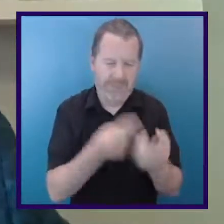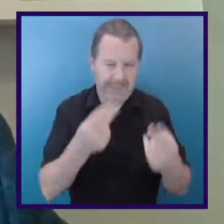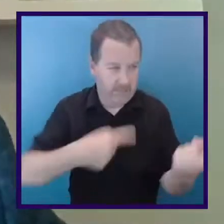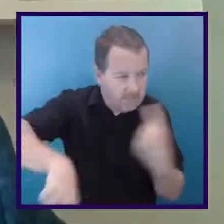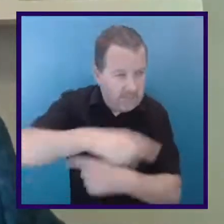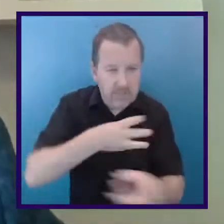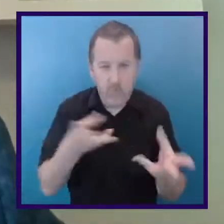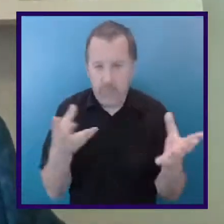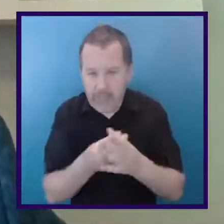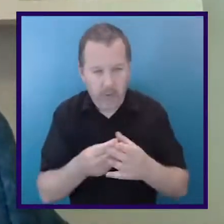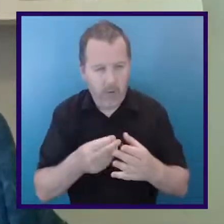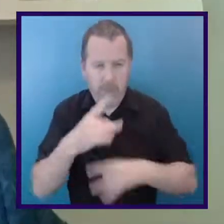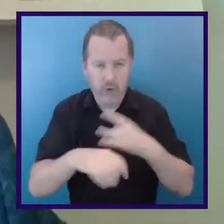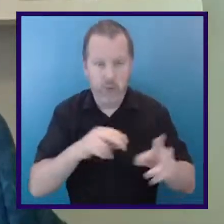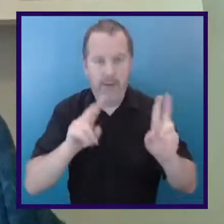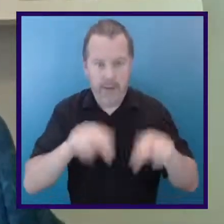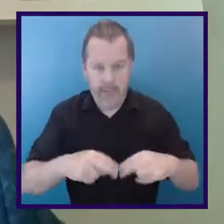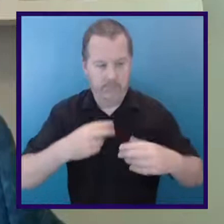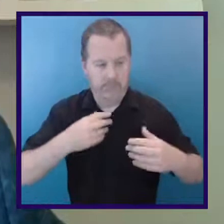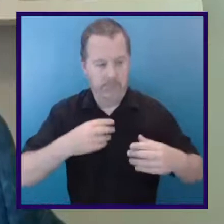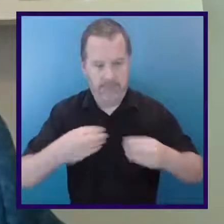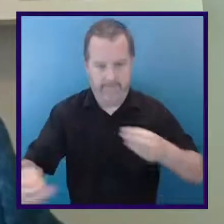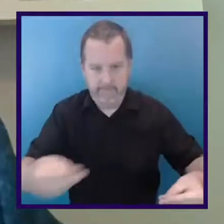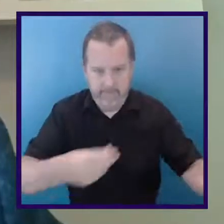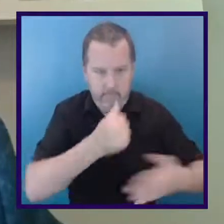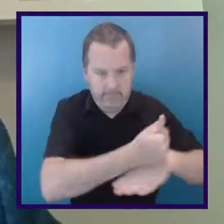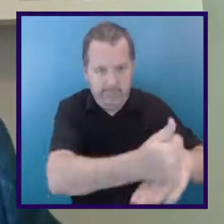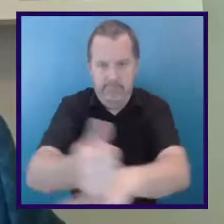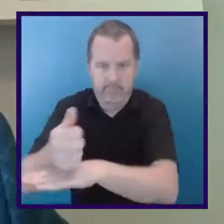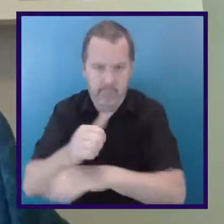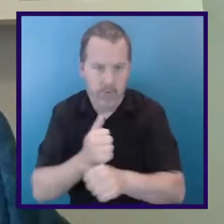make sure that this can effectively be rolled out in all schools in Northern Ireland, but